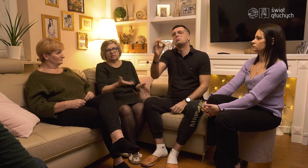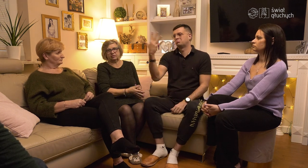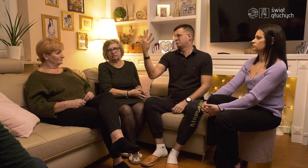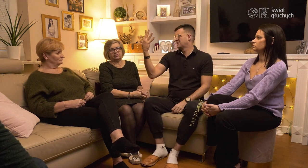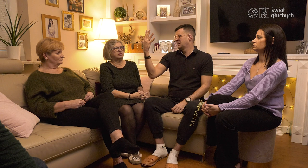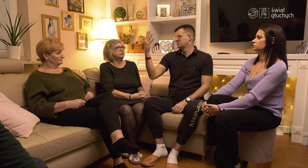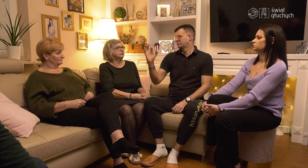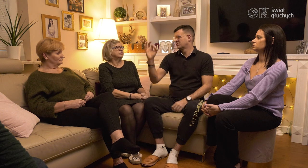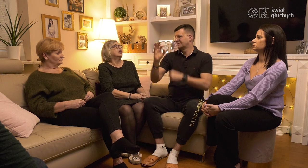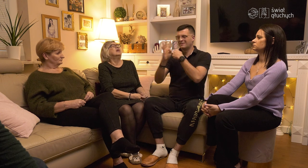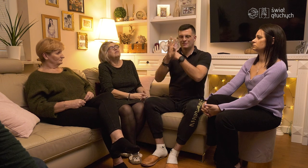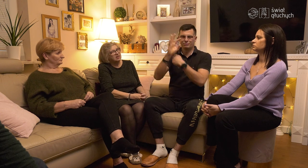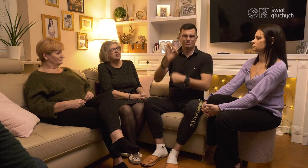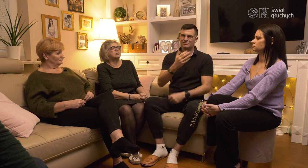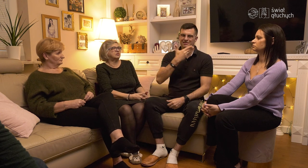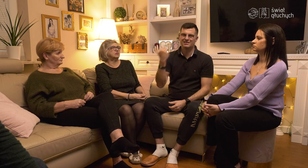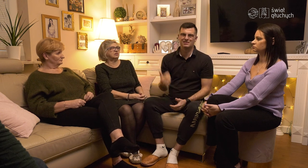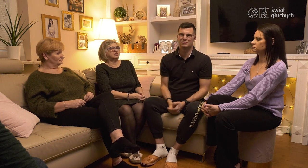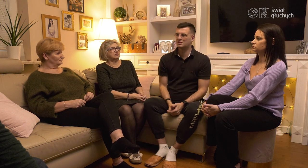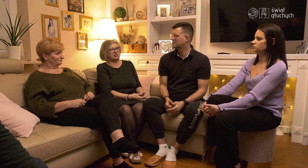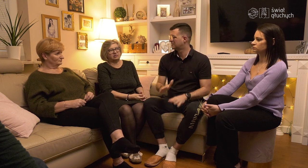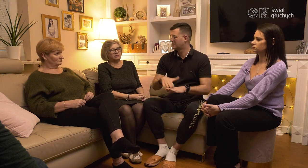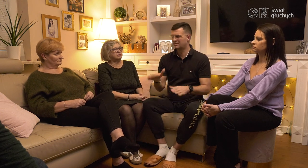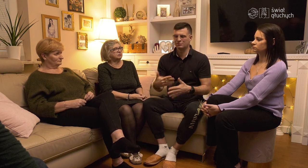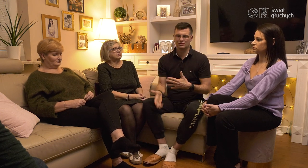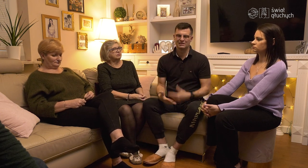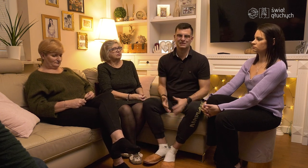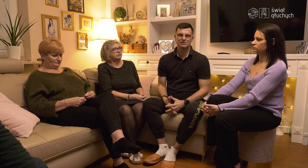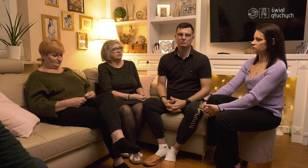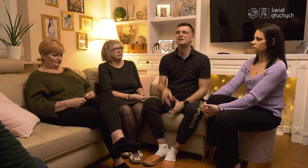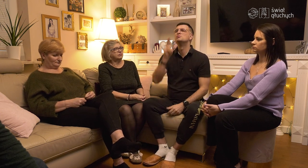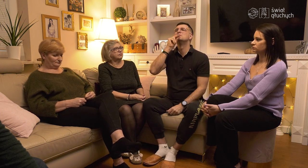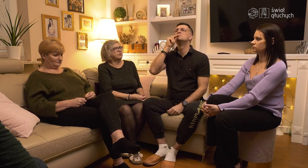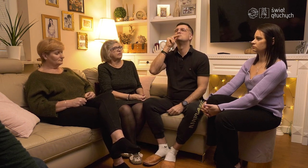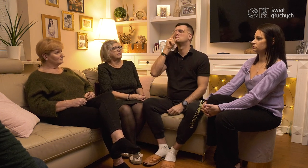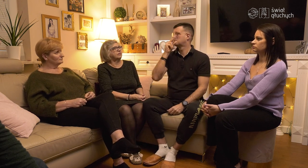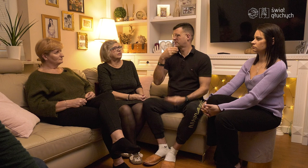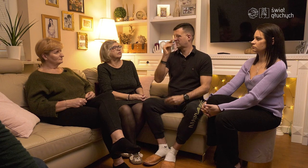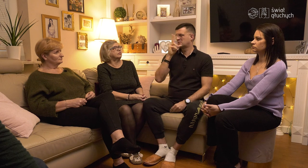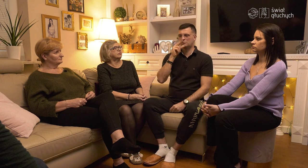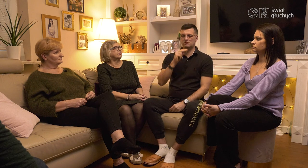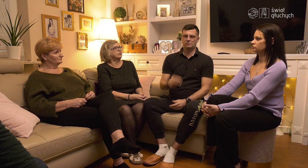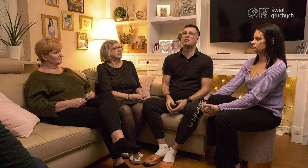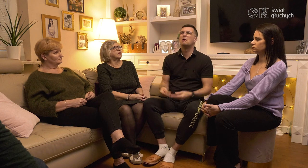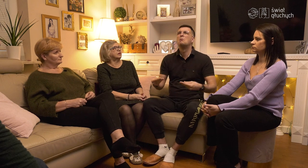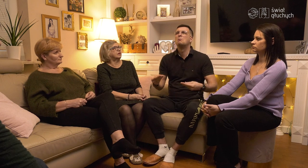[Rafał]: I think 5% (schools) are good and 95% there is no sign language at all. Radom is weak. They only spoke,